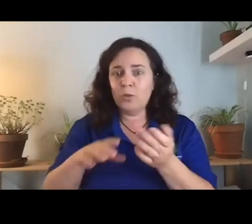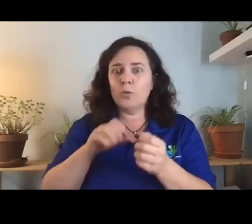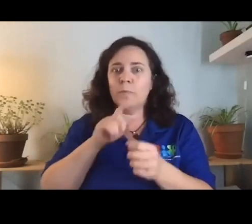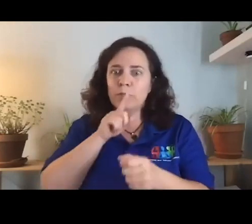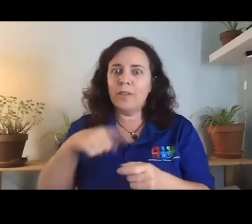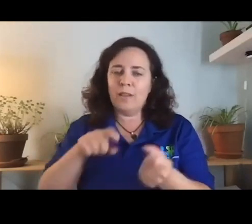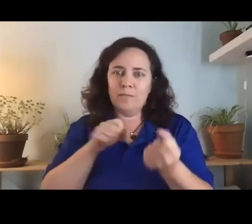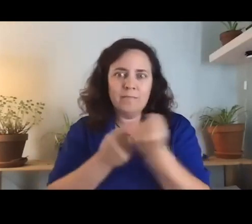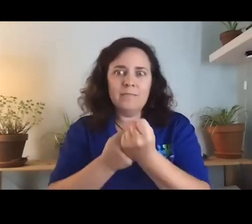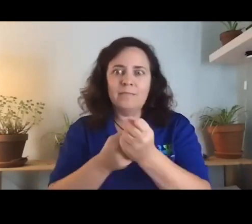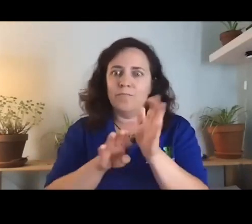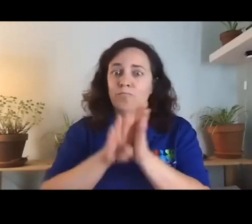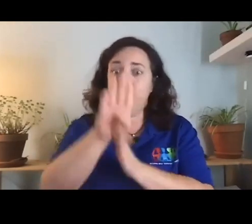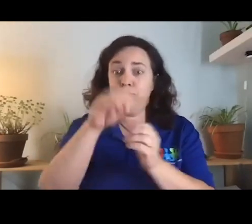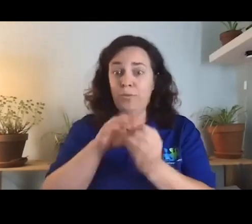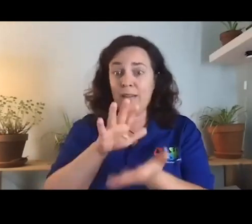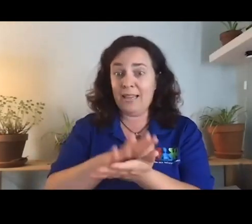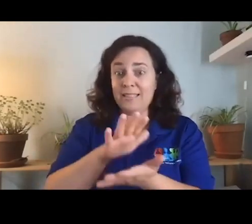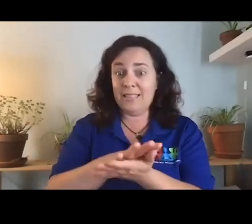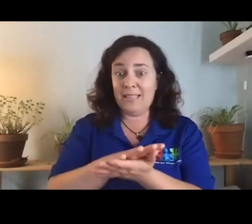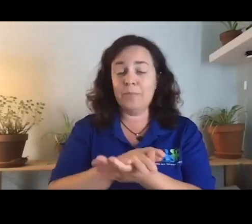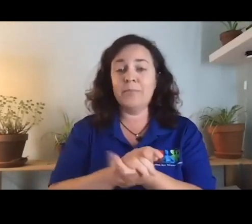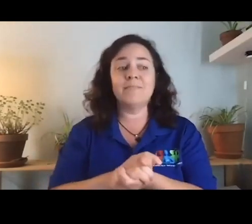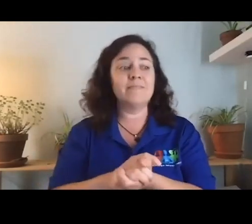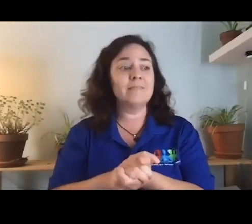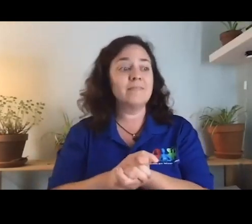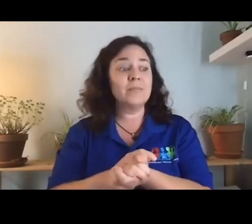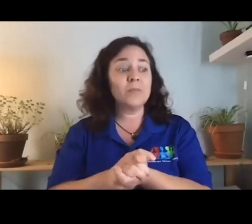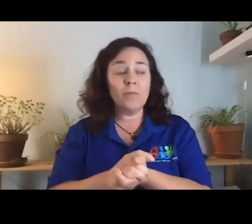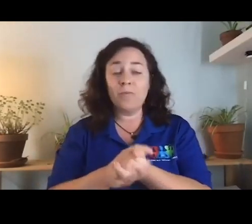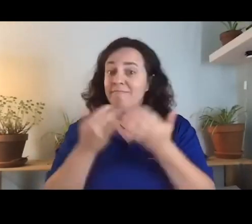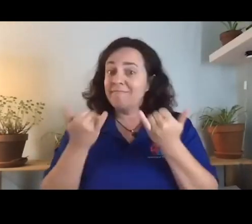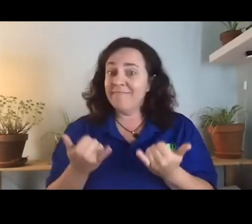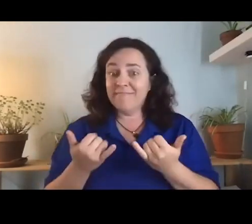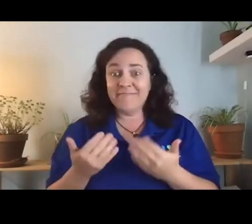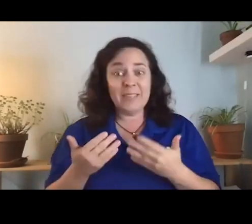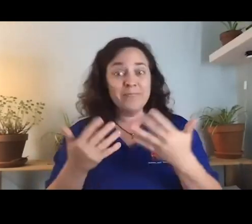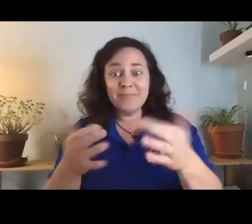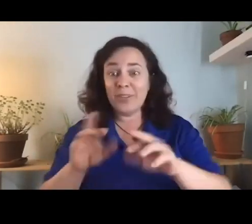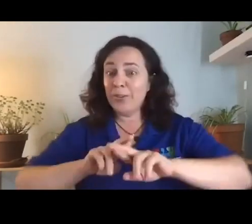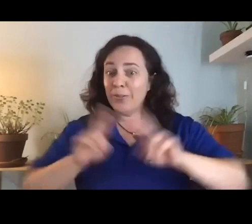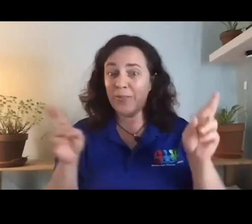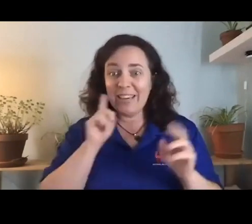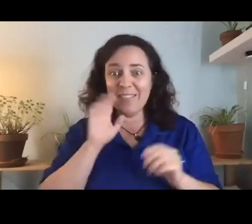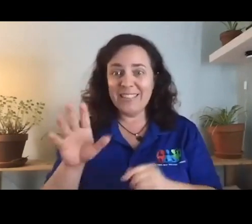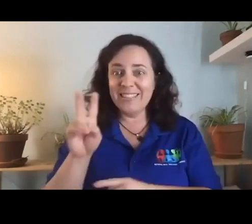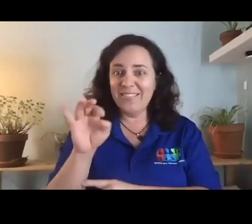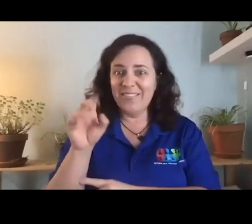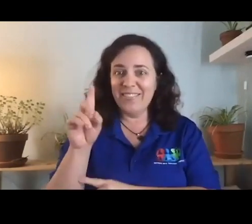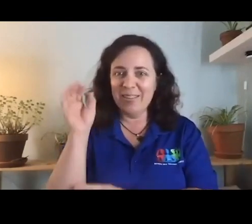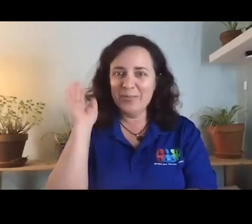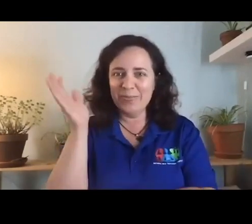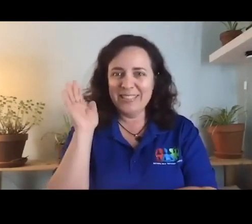Blake will also discuss best practices for professionals providing support to transyouth in order to see them thrive academically.